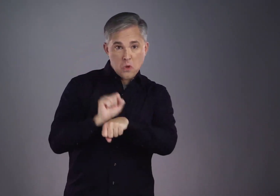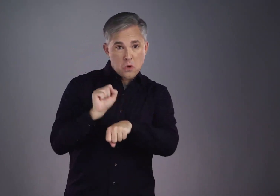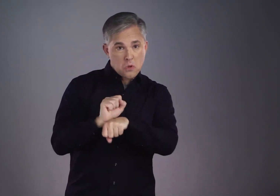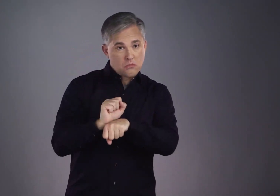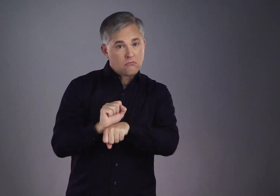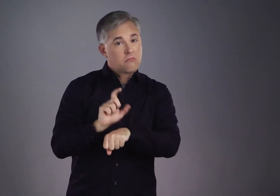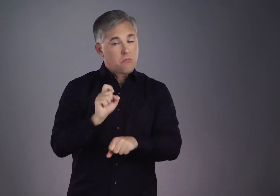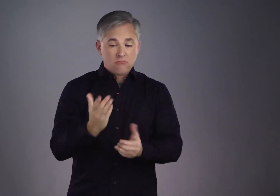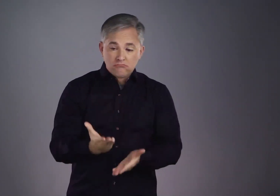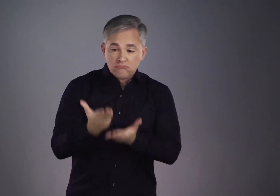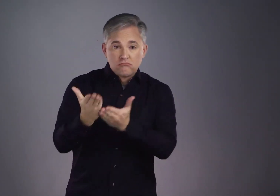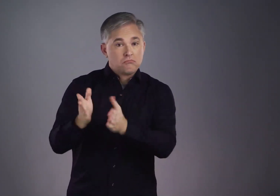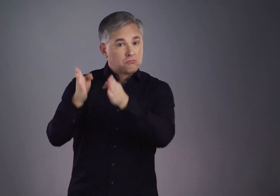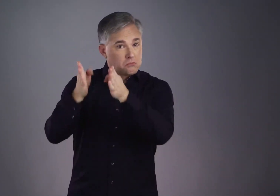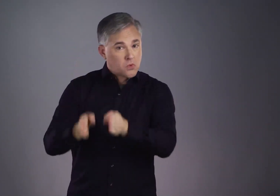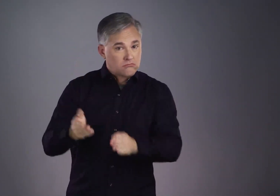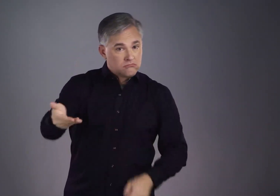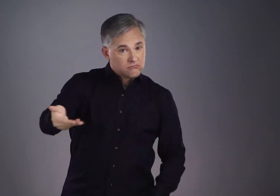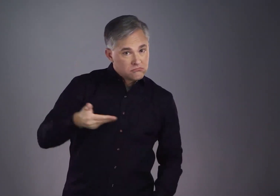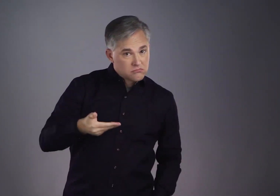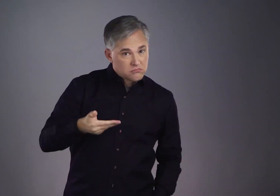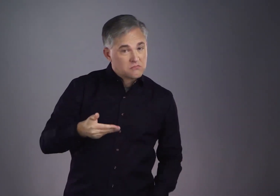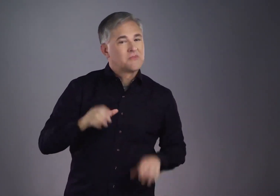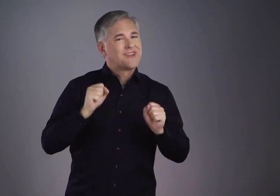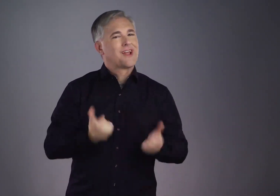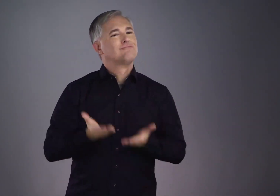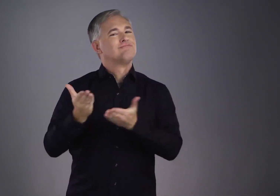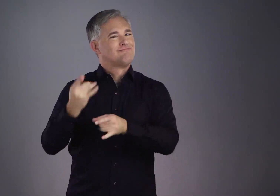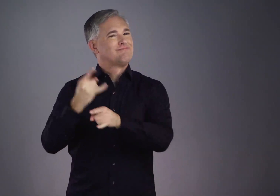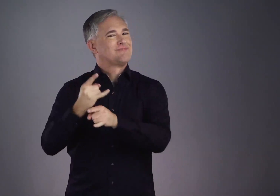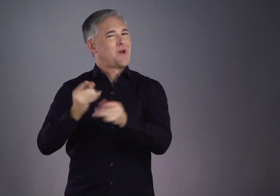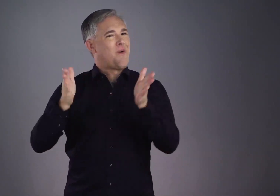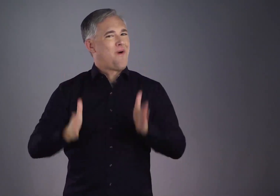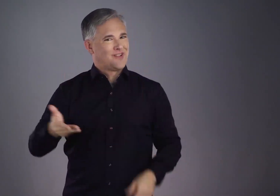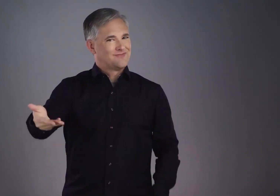But we may employ alcoholics where they are going to perform those services